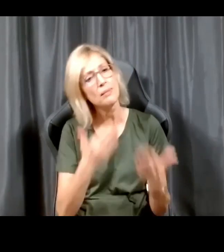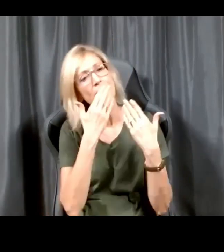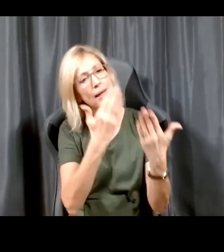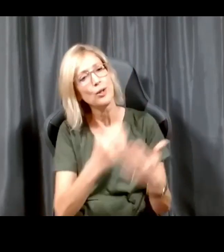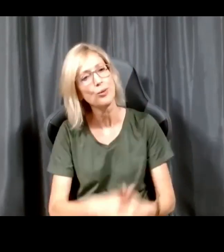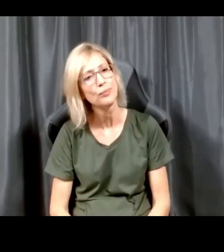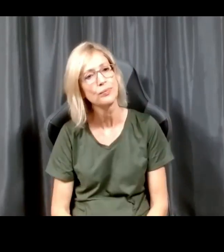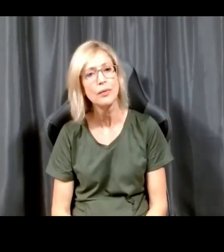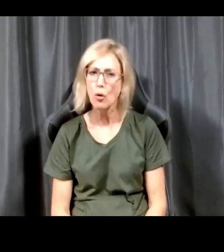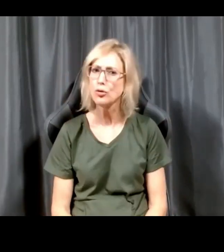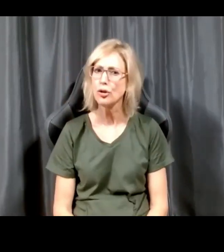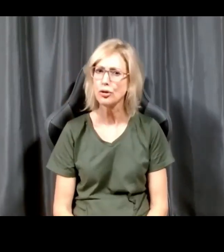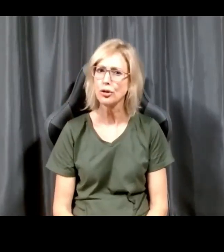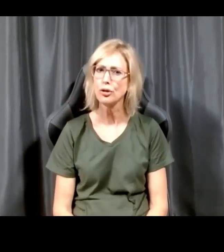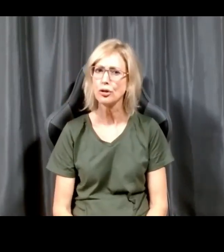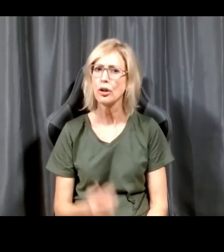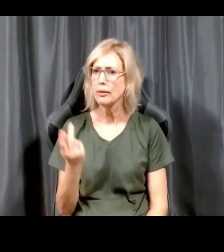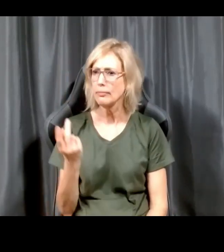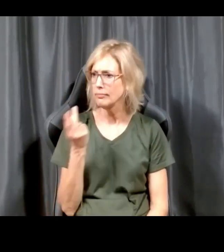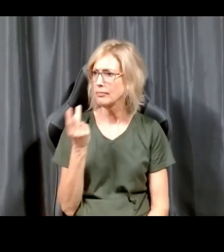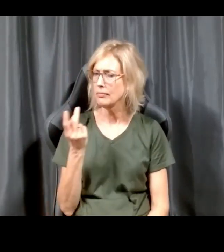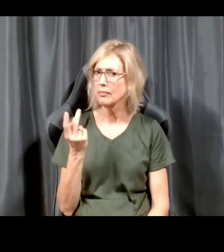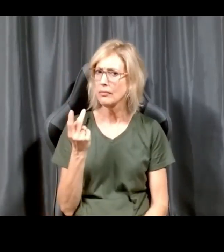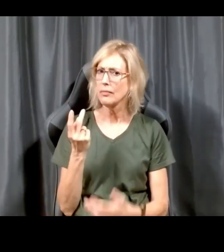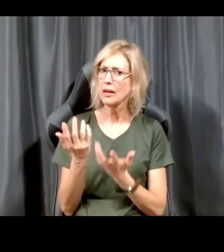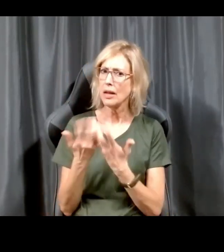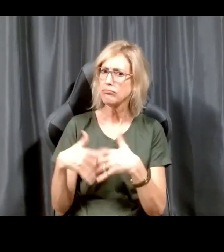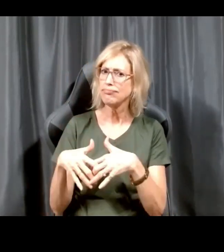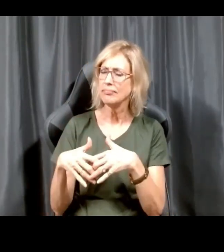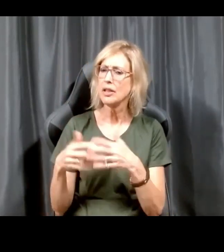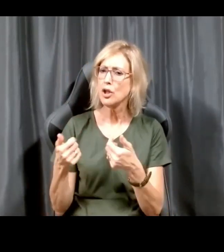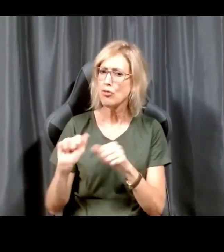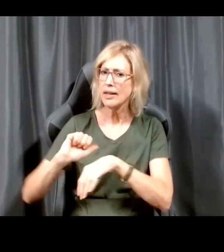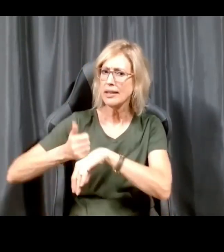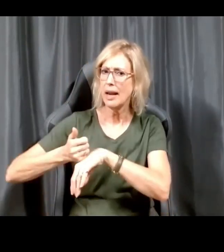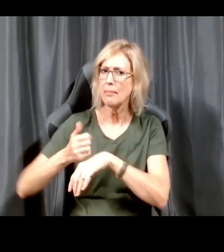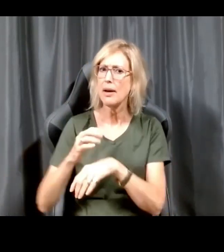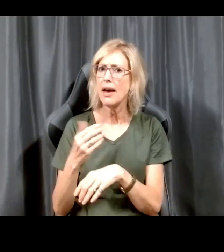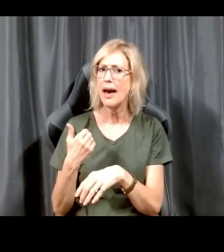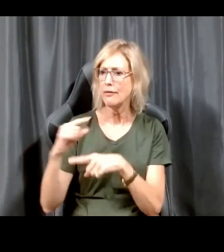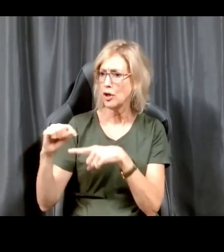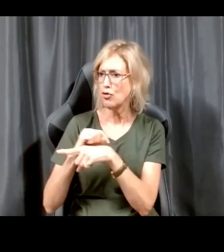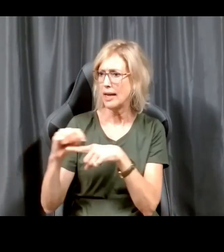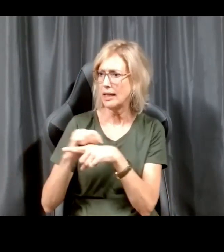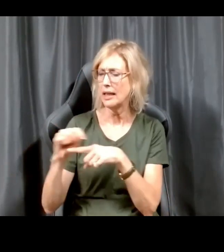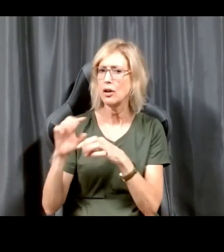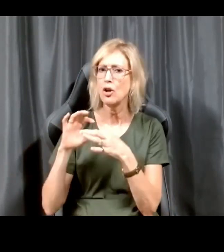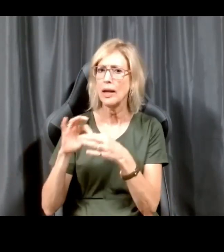»JENNIFER: We can you and I can work on trying to set up, I can do training specific around feeding and gag withing some of the teachers. I would